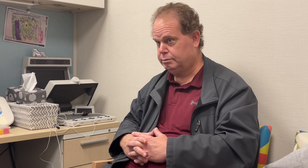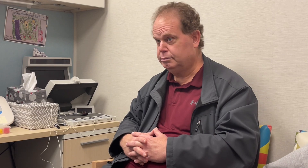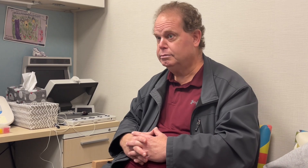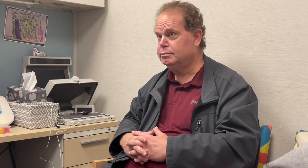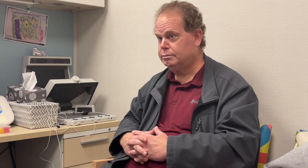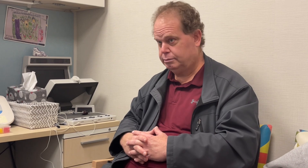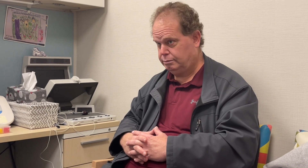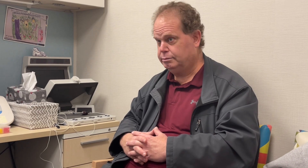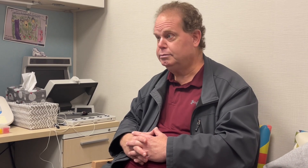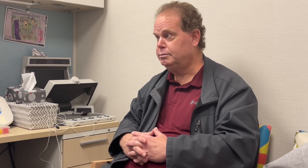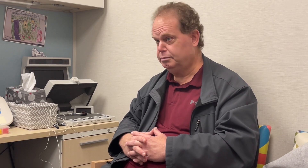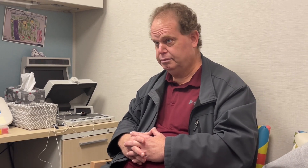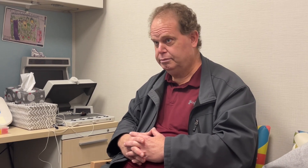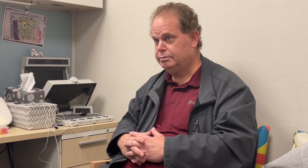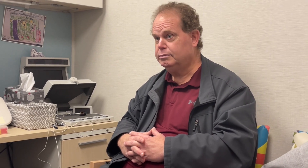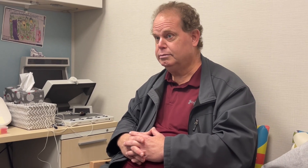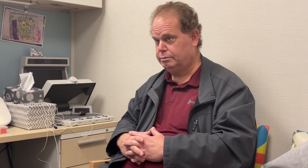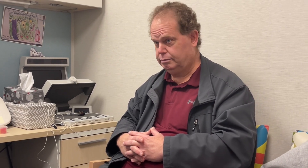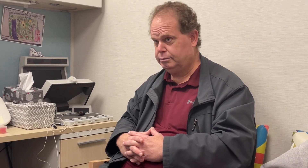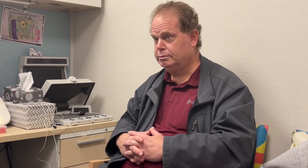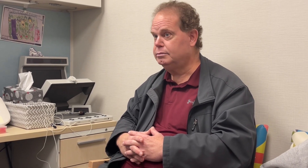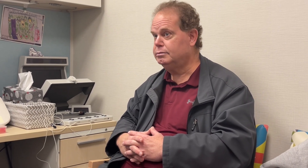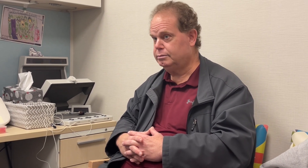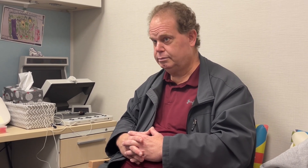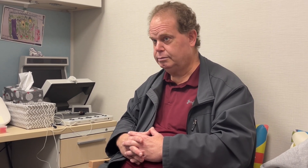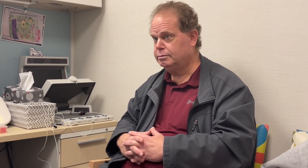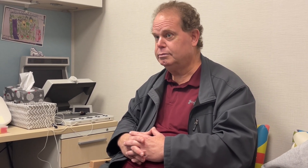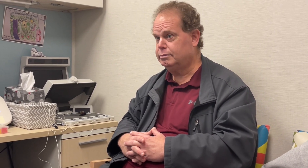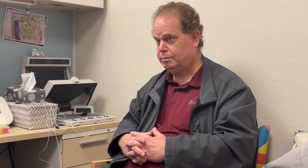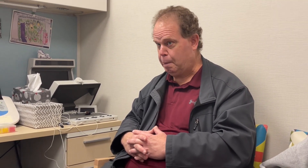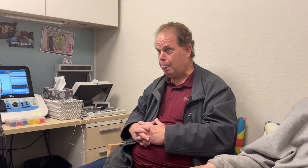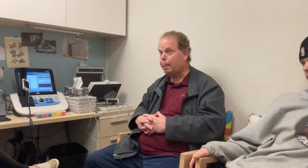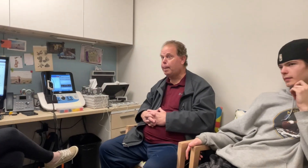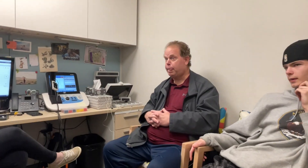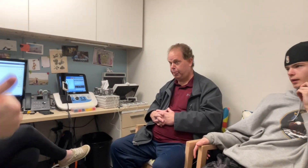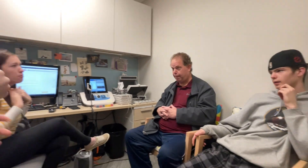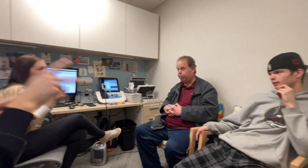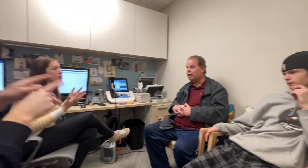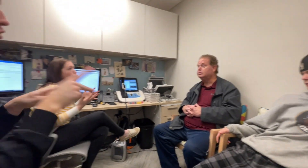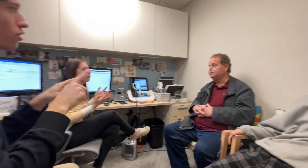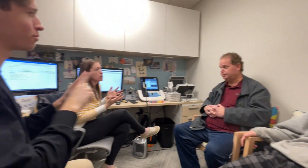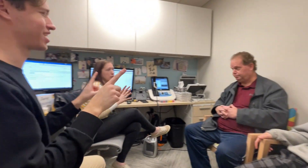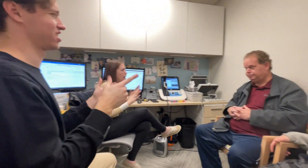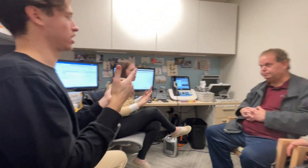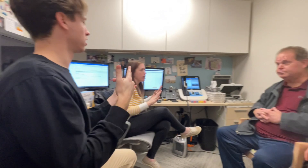people um especially in this setting but um I I wouldn't say I'm like overly loud right